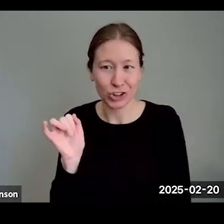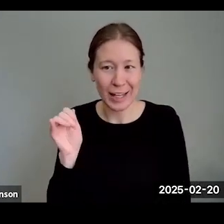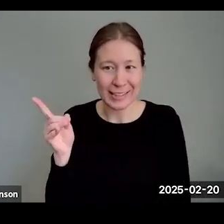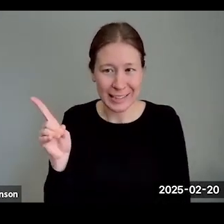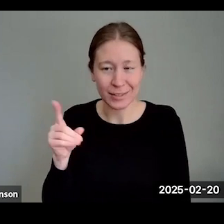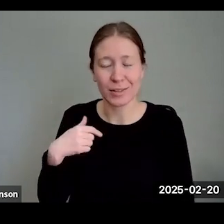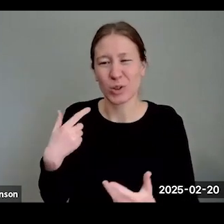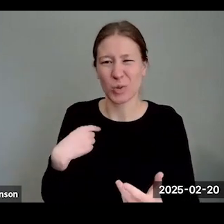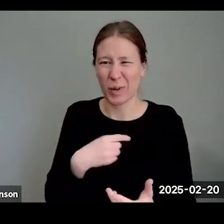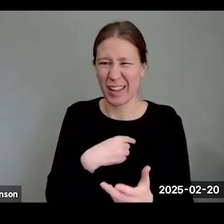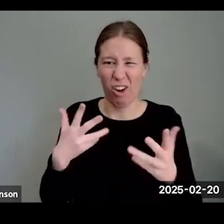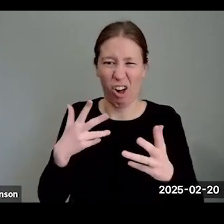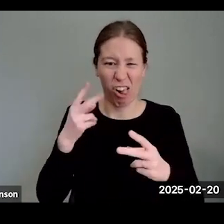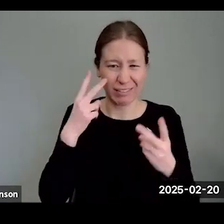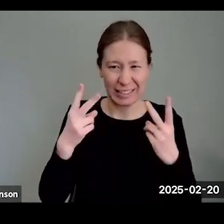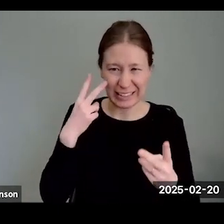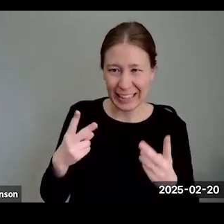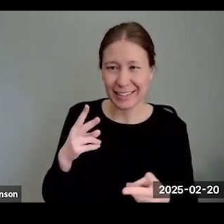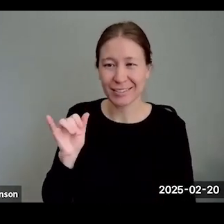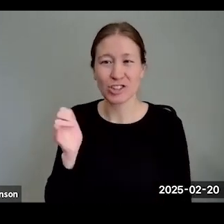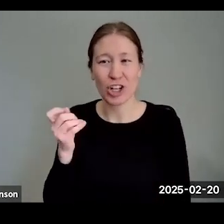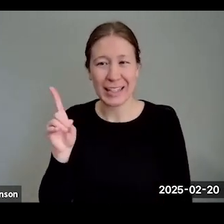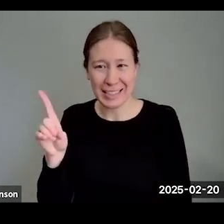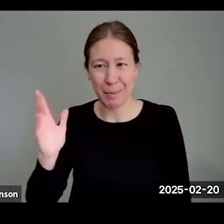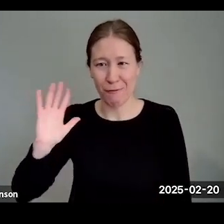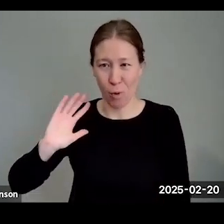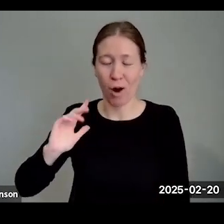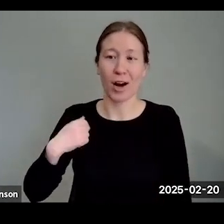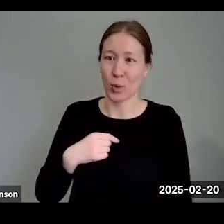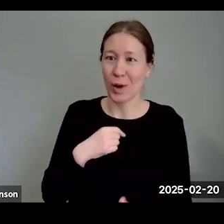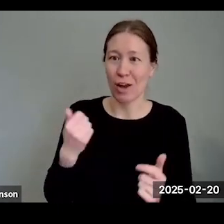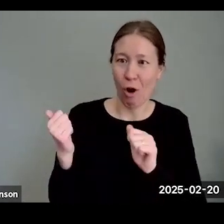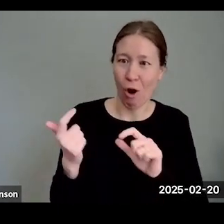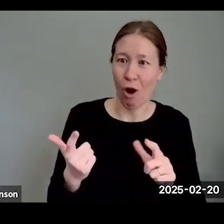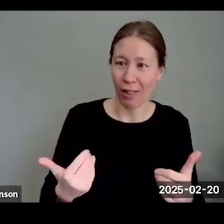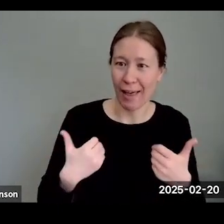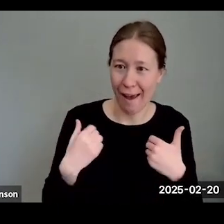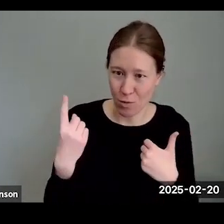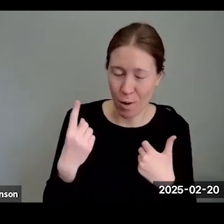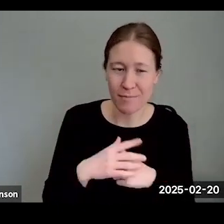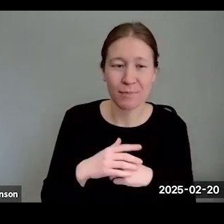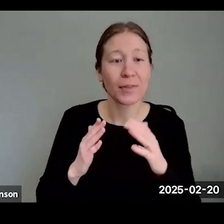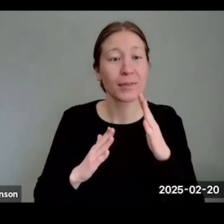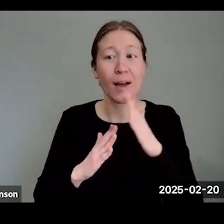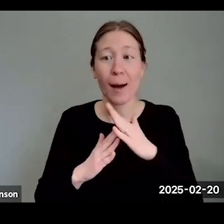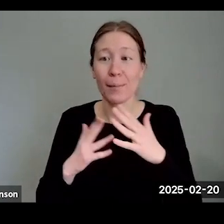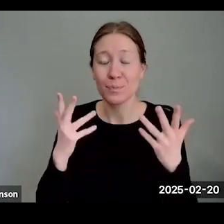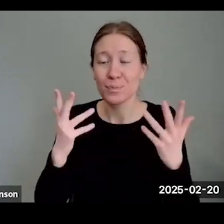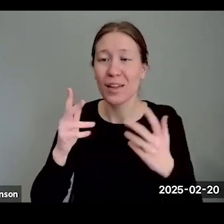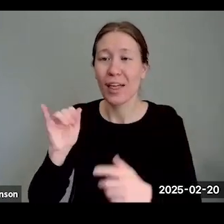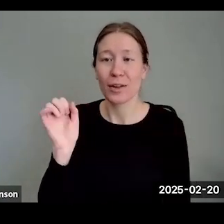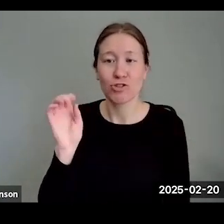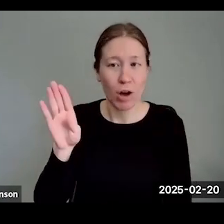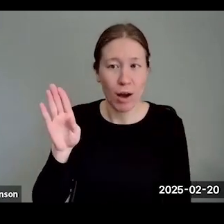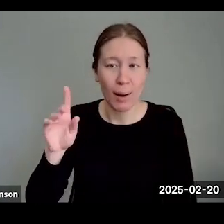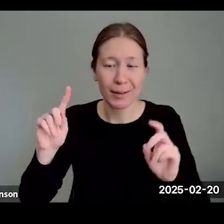and we should all have one as well. The first piece, is the job title. We, of course, should make that job title specific,